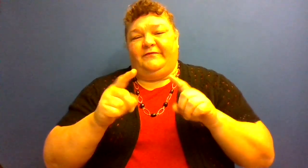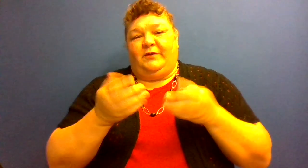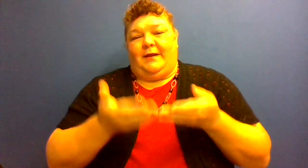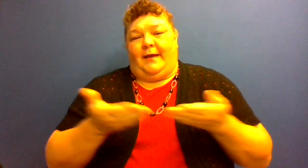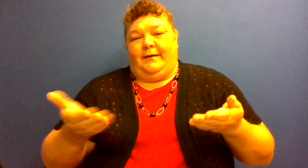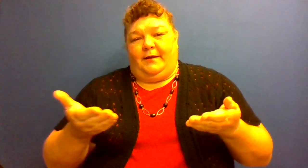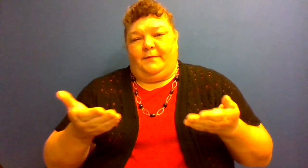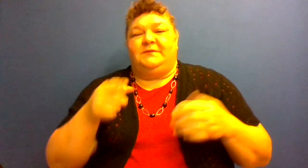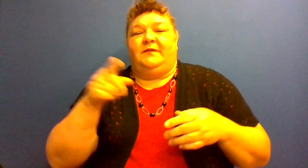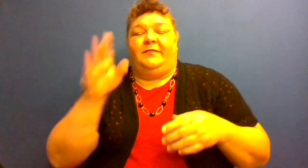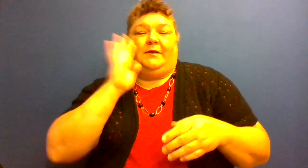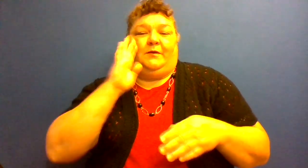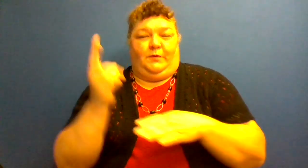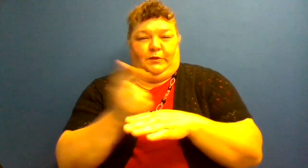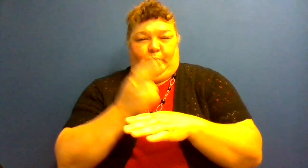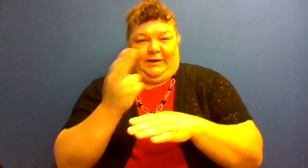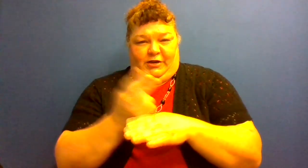will wear.